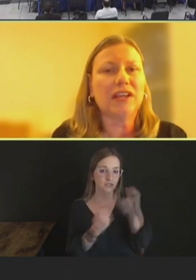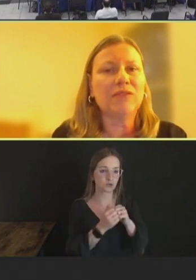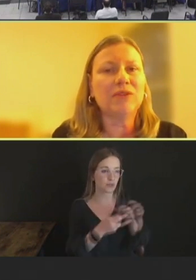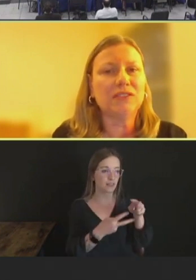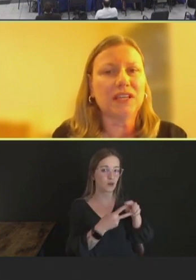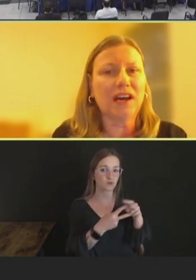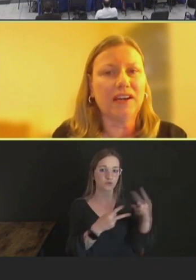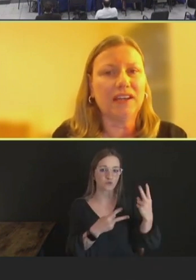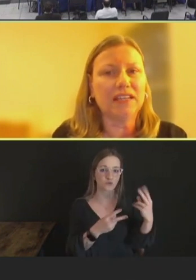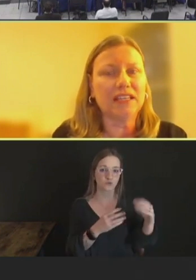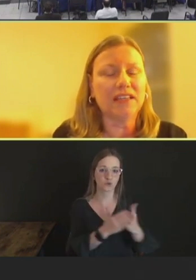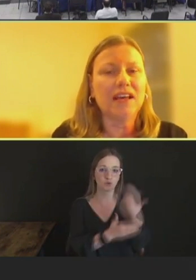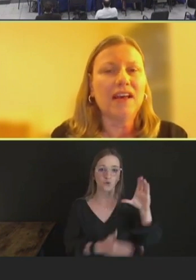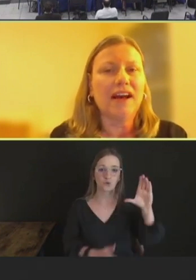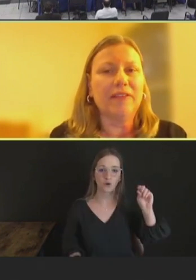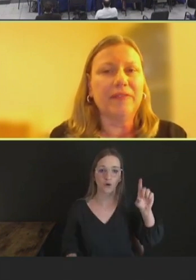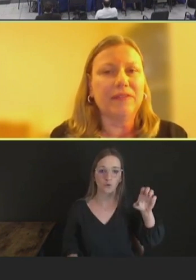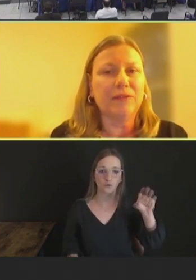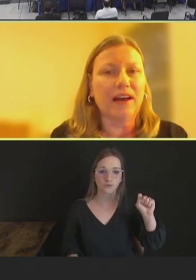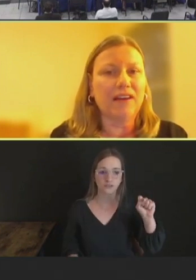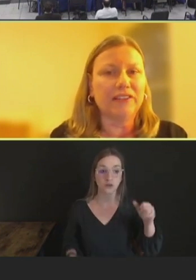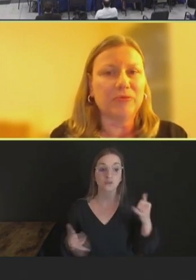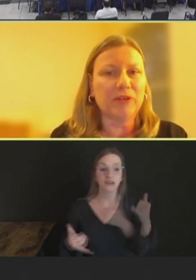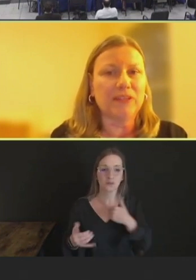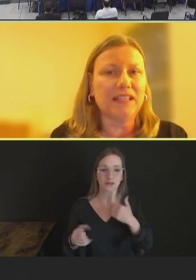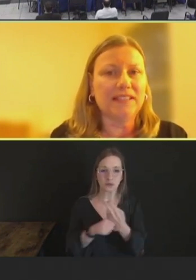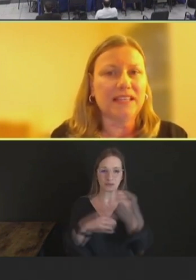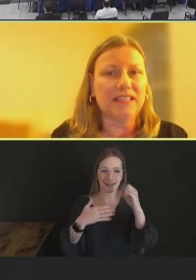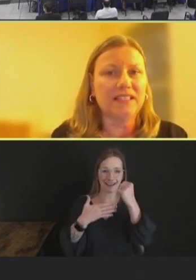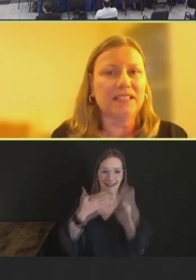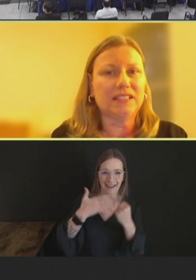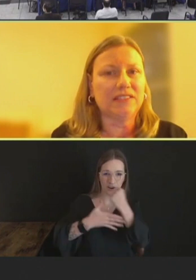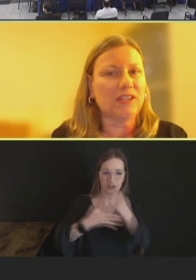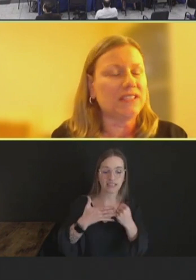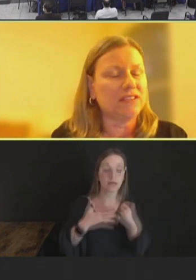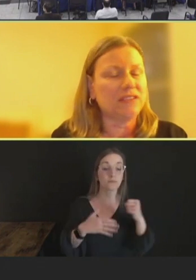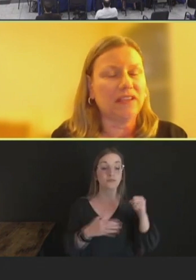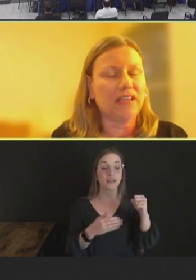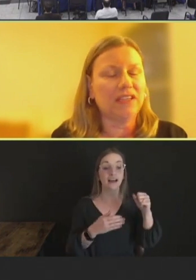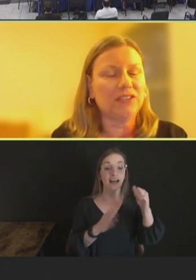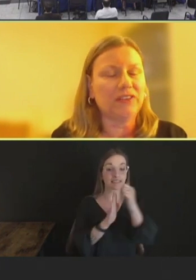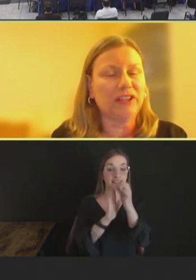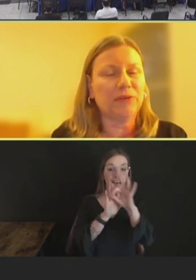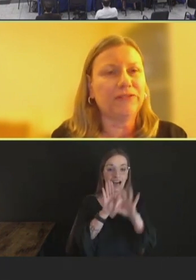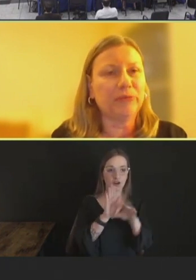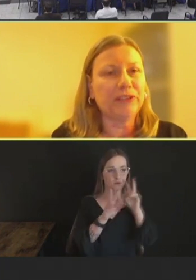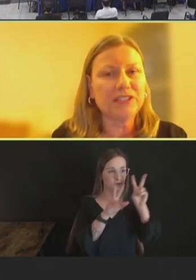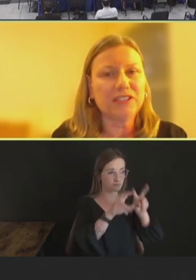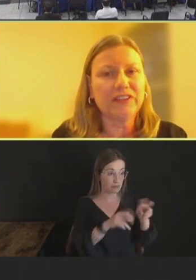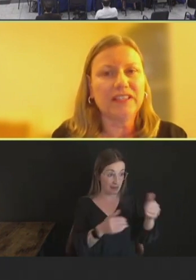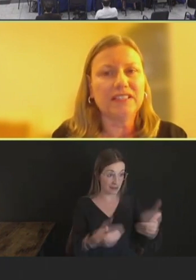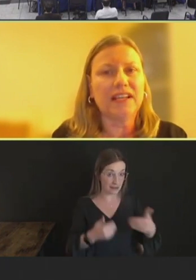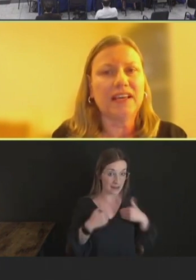So now we use a hierarchy and the algorithm comes in and says, "Is there a gestational age available from birth certificate data?